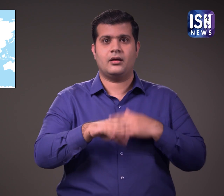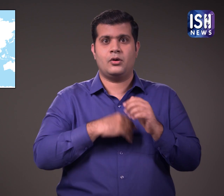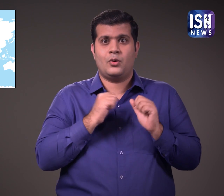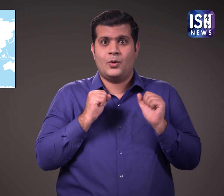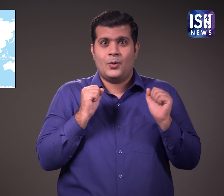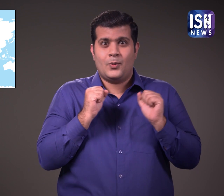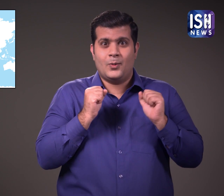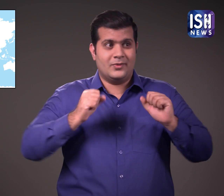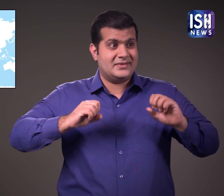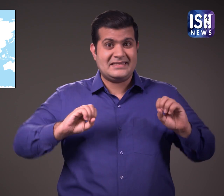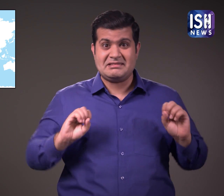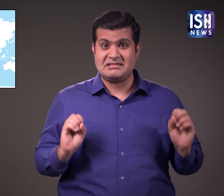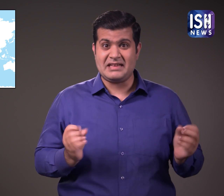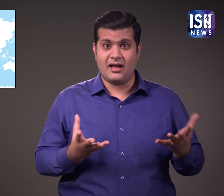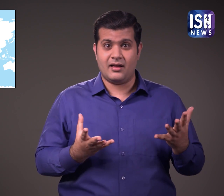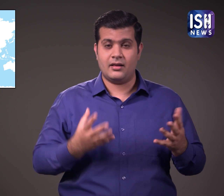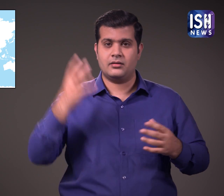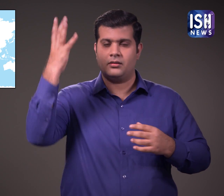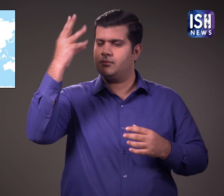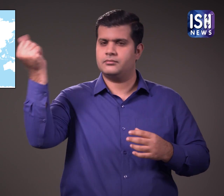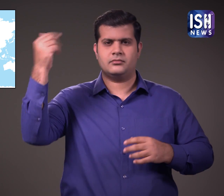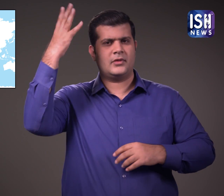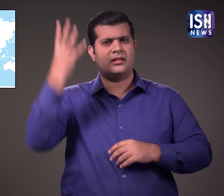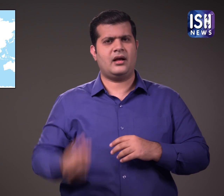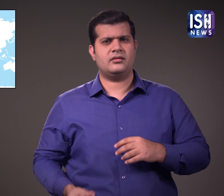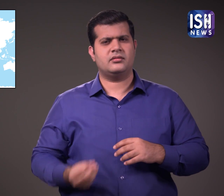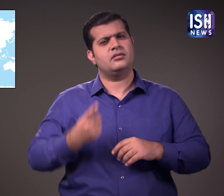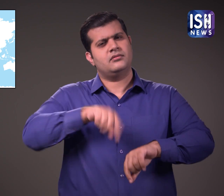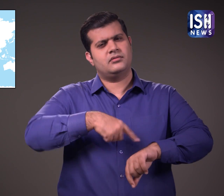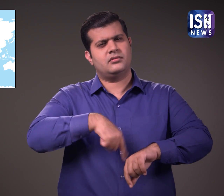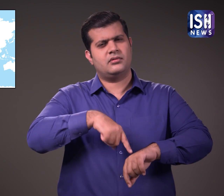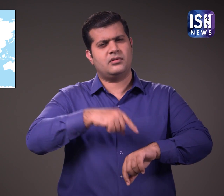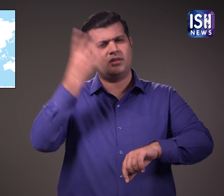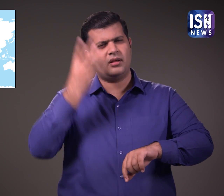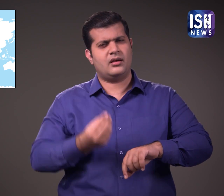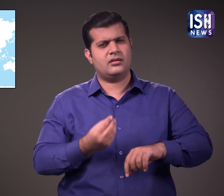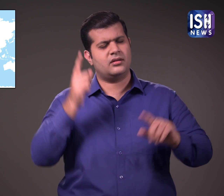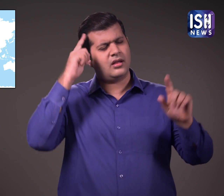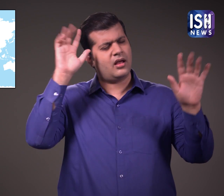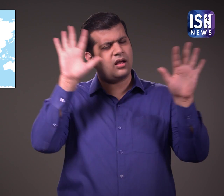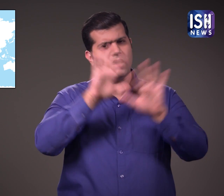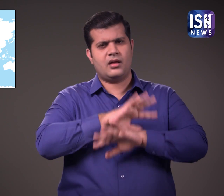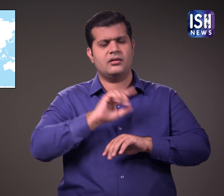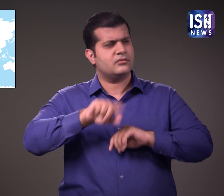whereas, during the winter time, this region sees no sunlight. It is dark all the time.